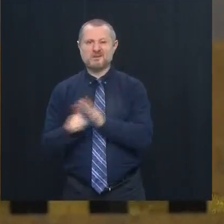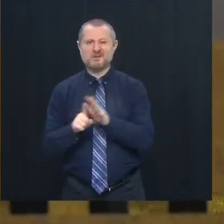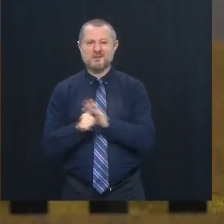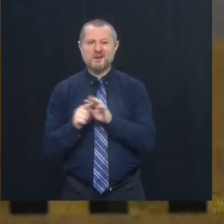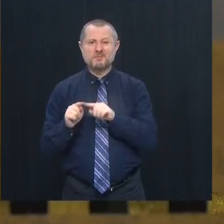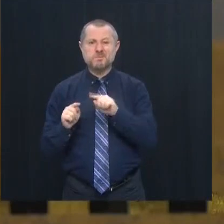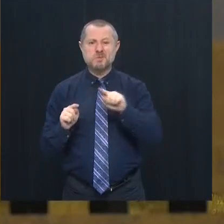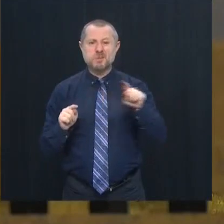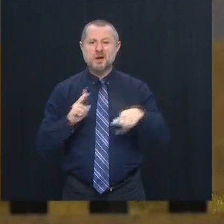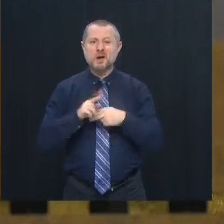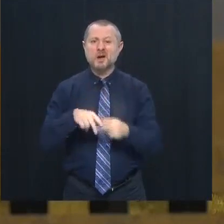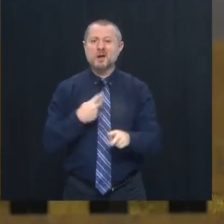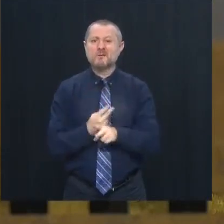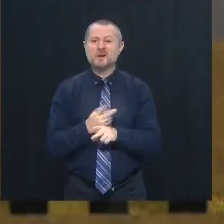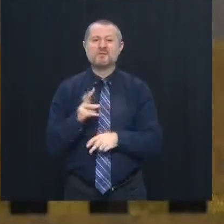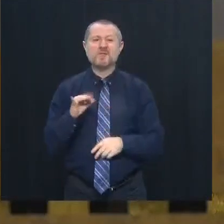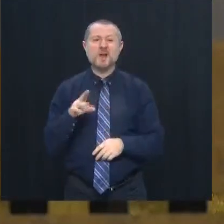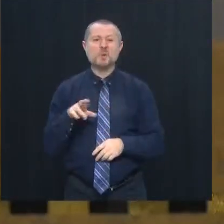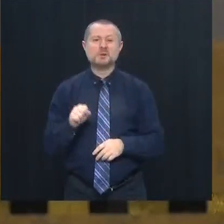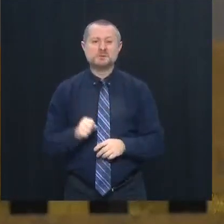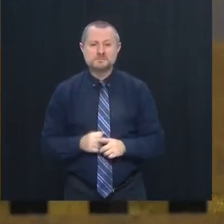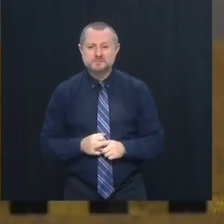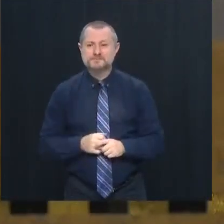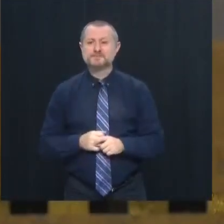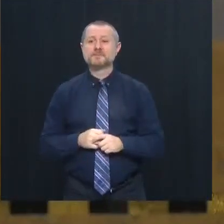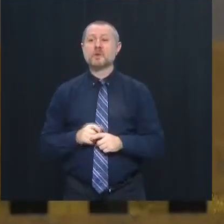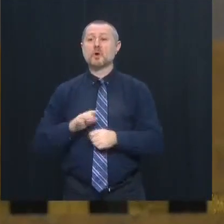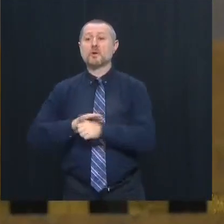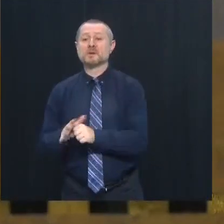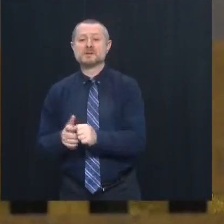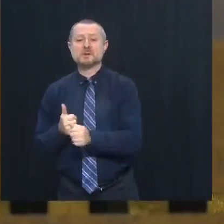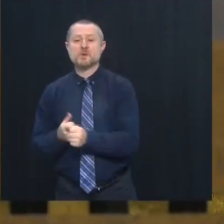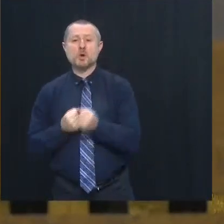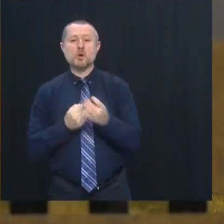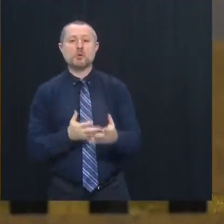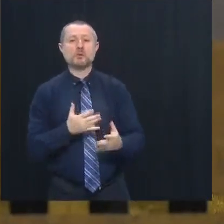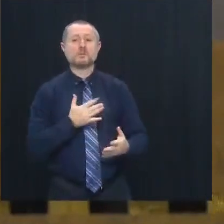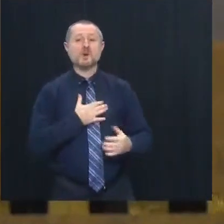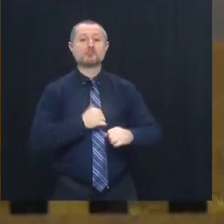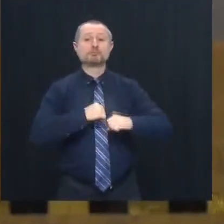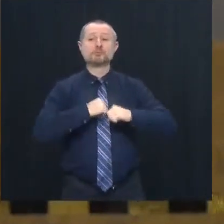ONLY VIRUS ATTACKING US. WE ARE BEING ATTACKED BY OTHER VIRUSES.